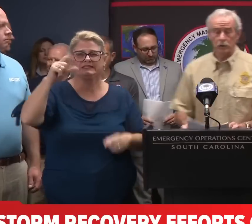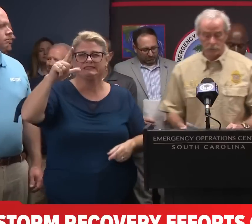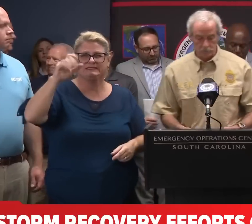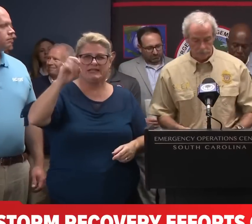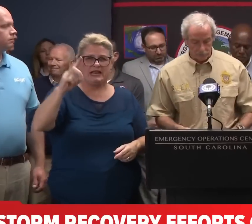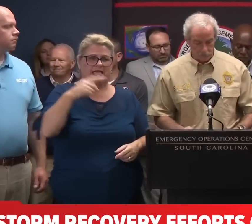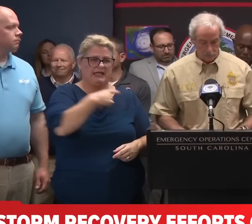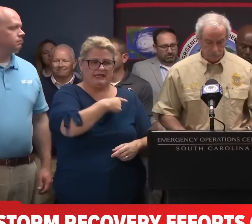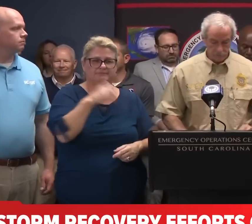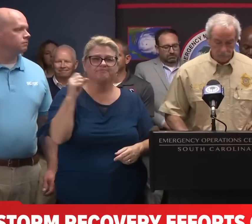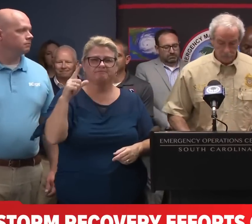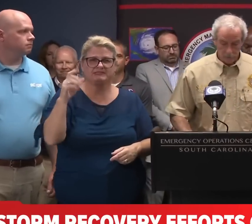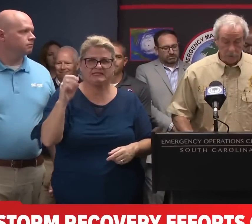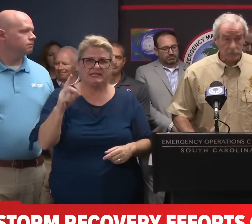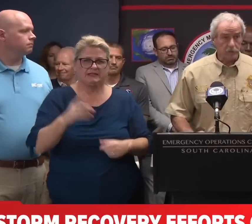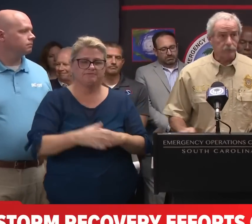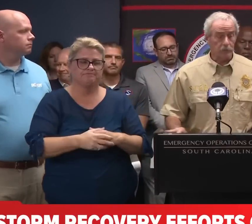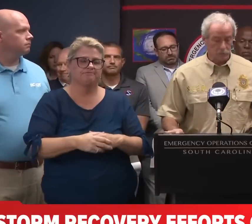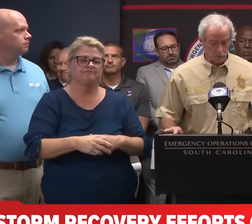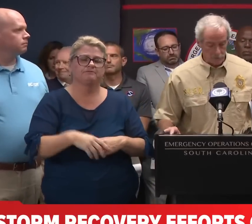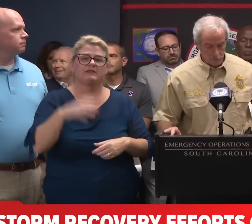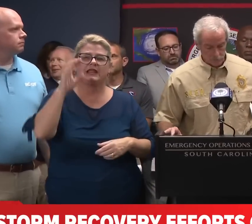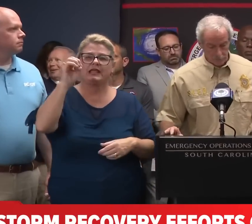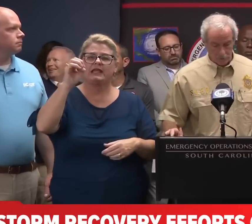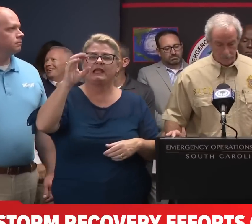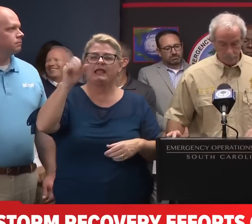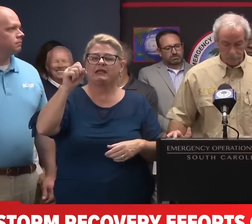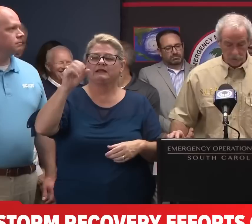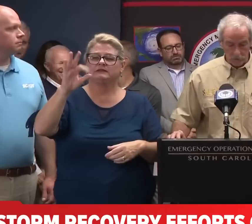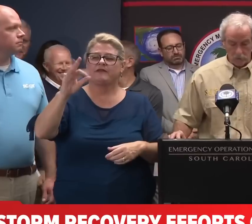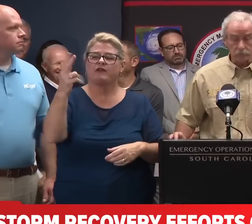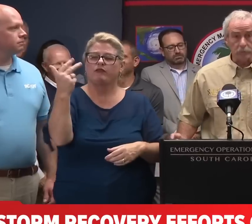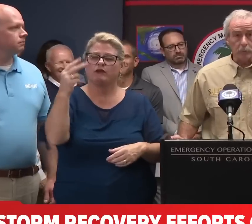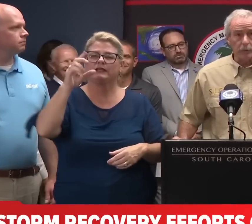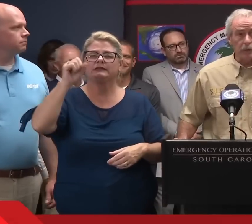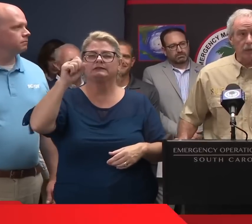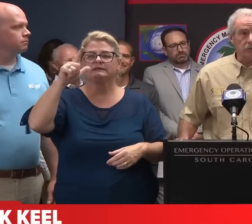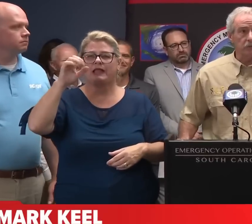Mark. He slid chief ESF 13 sled DNR triple PS,